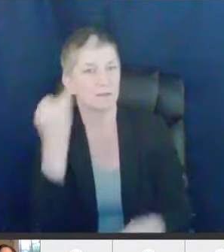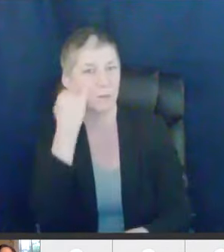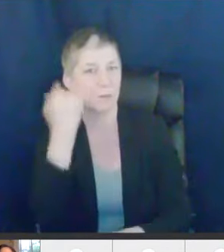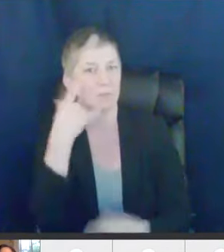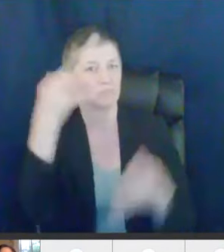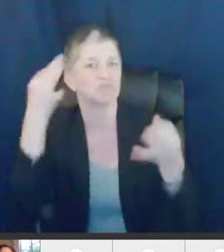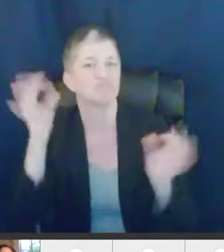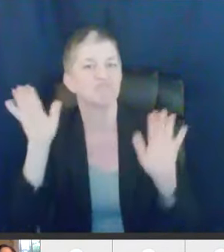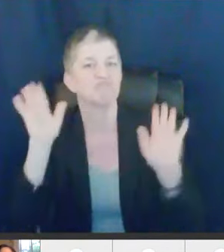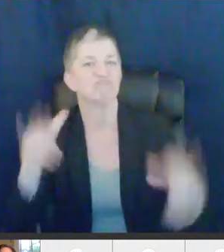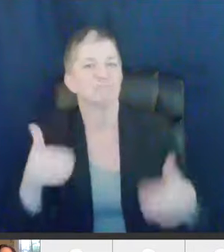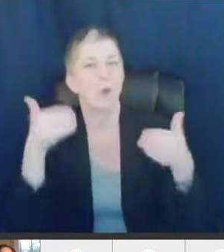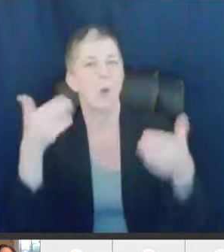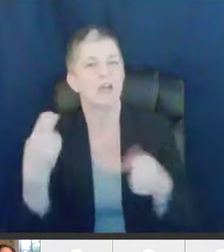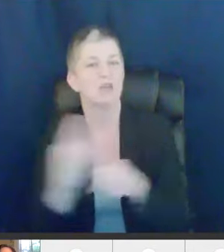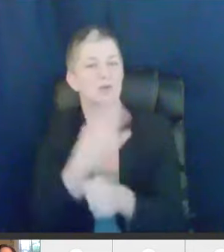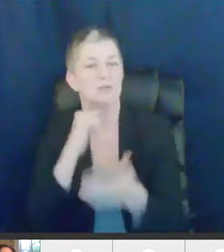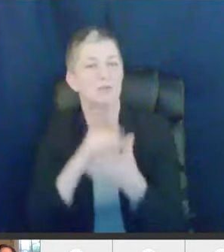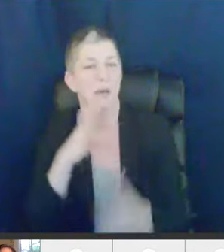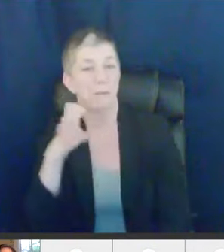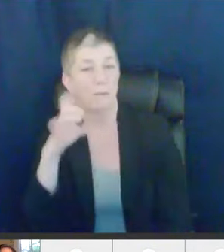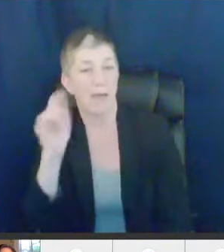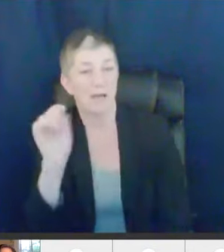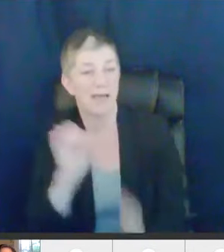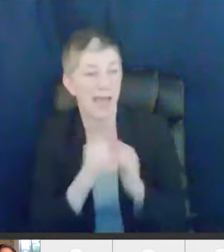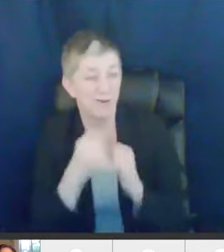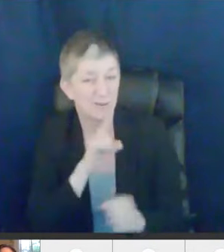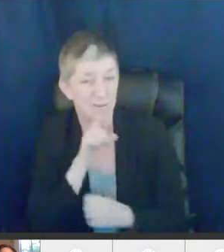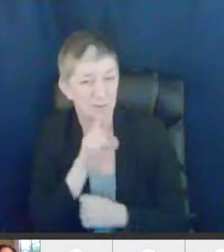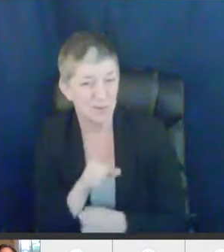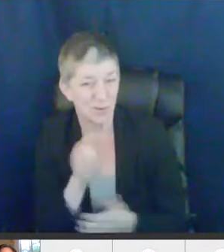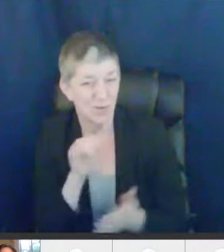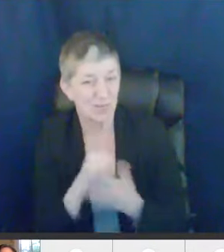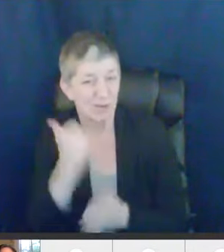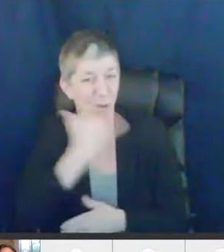ballot how how can you be sure that that erroneous ballot out there doesn't get